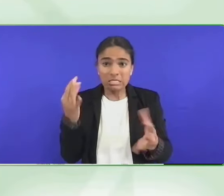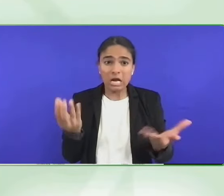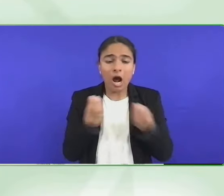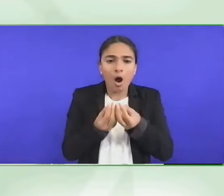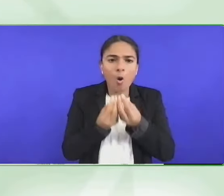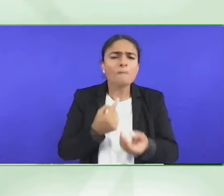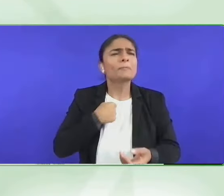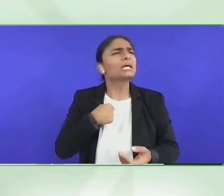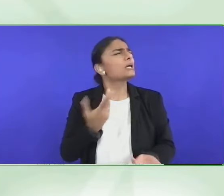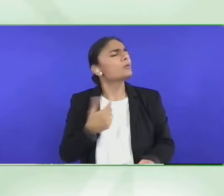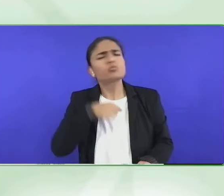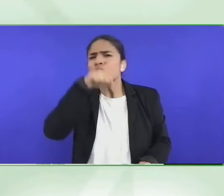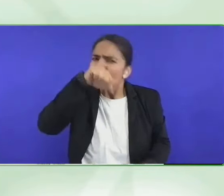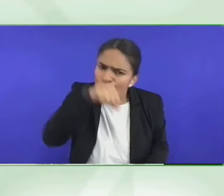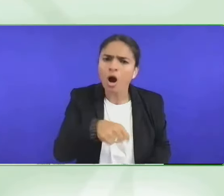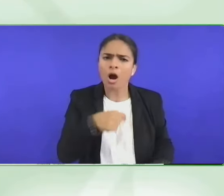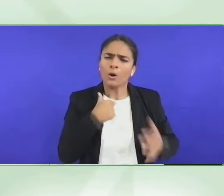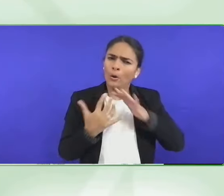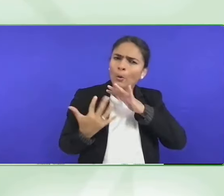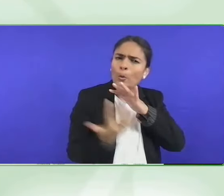disabilities to step up and share their own experiences.